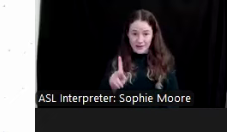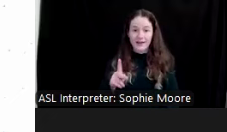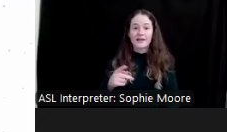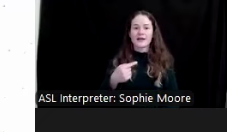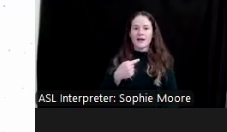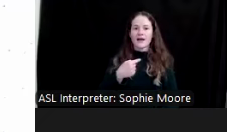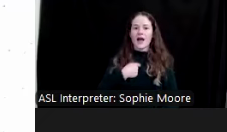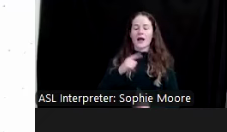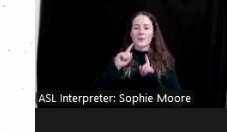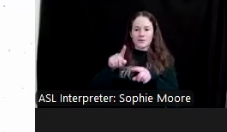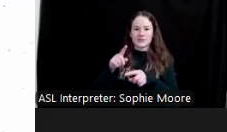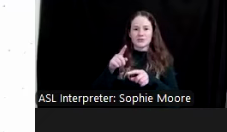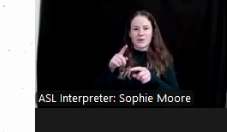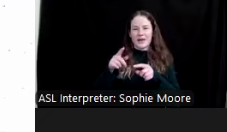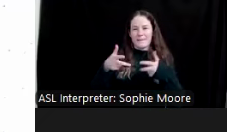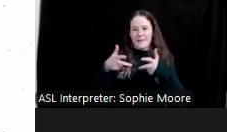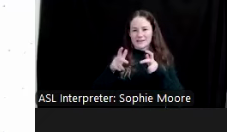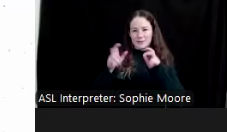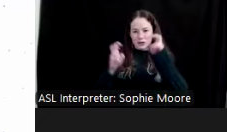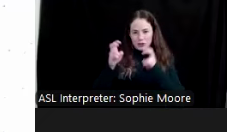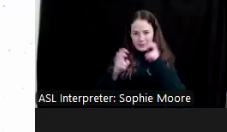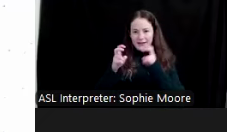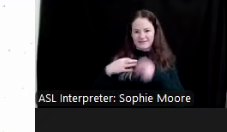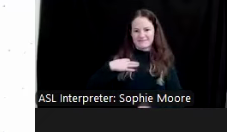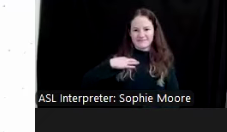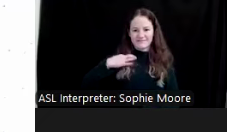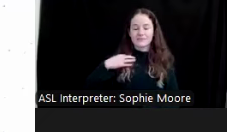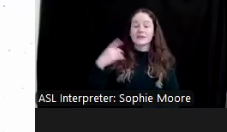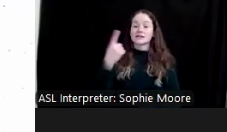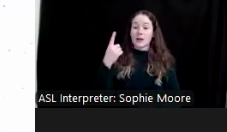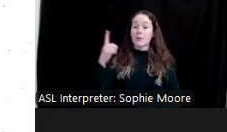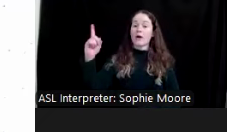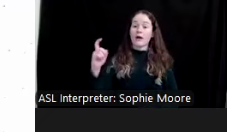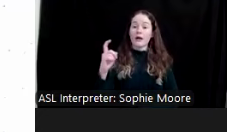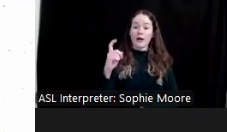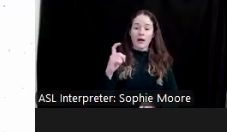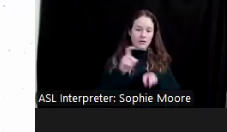spring92. Uh, someone walked in pushing a wheelchair and I thought, "What's going on?" And he sat down and took off